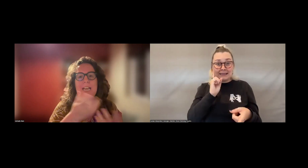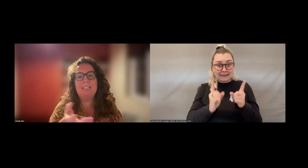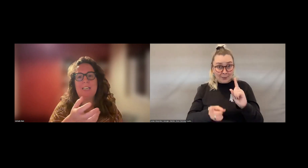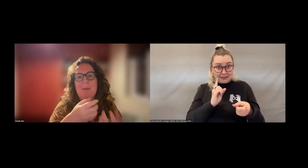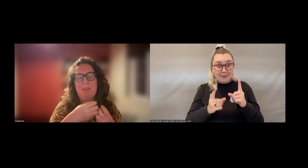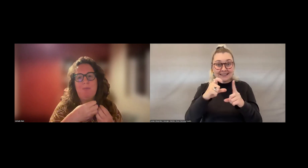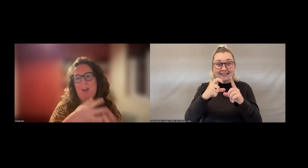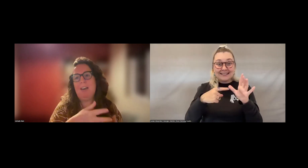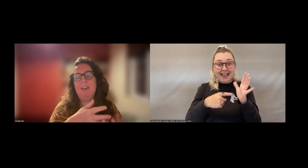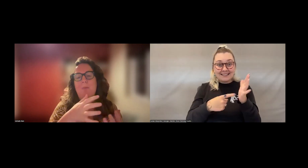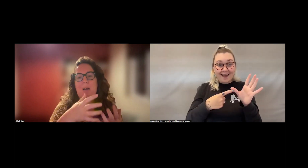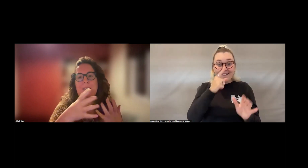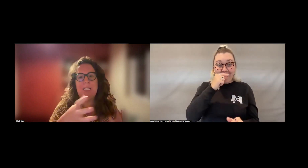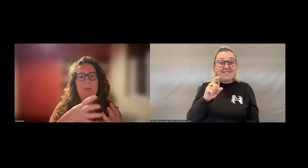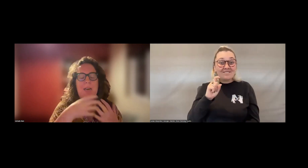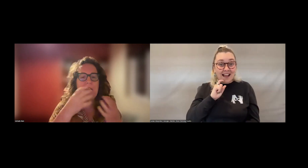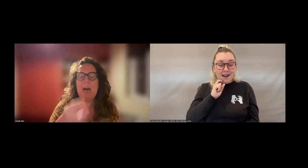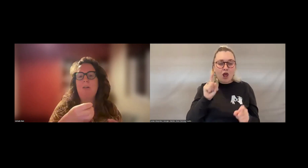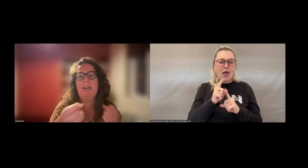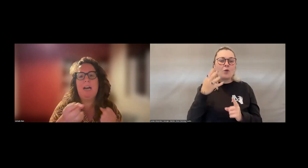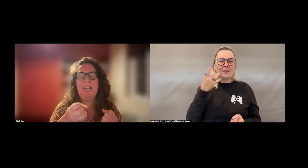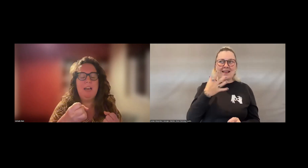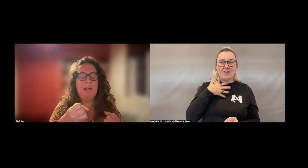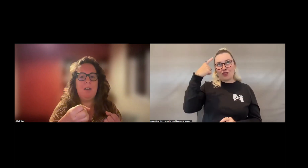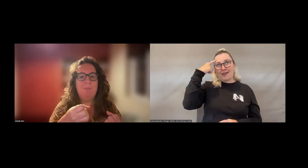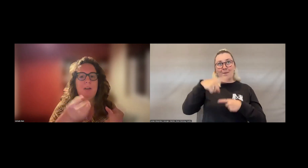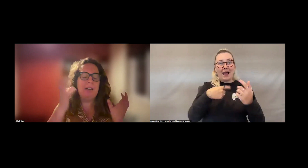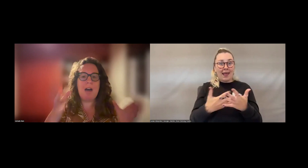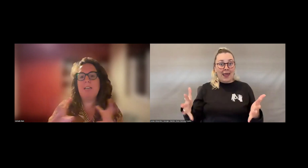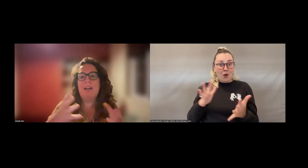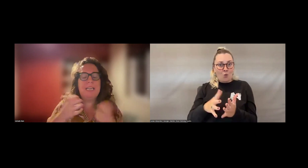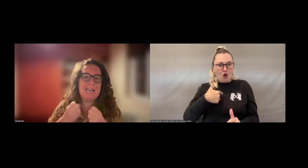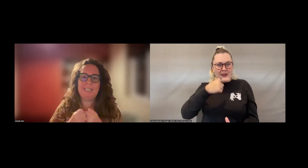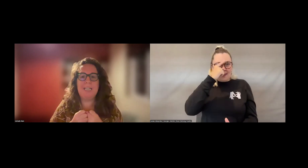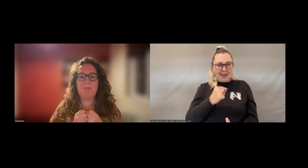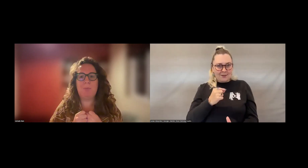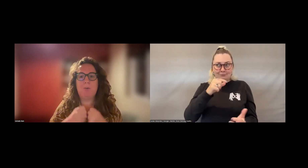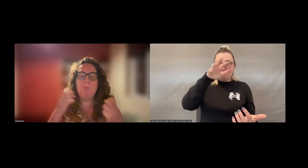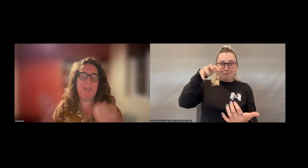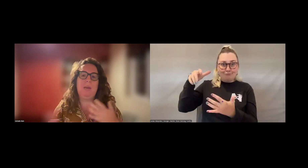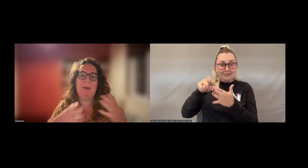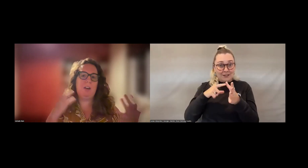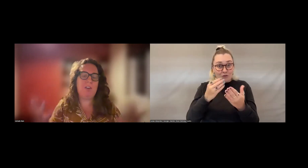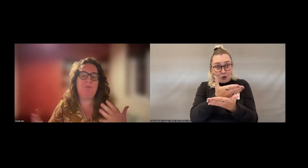data can be fun. I was thinking about how can I collect data from the group thinking about